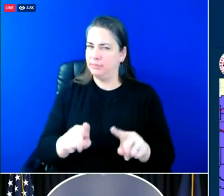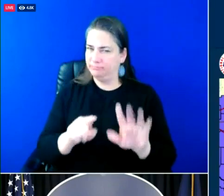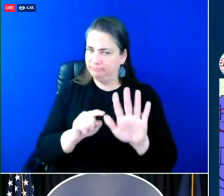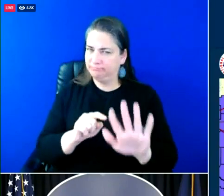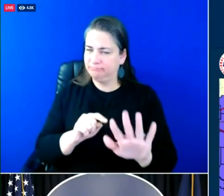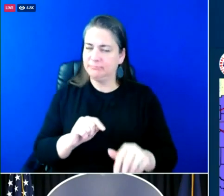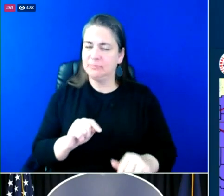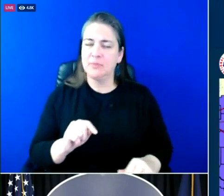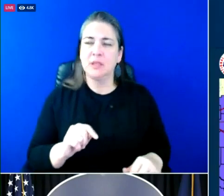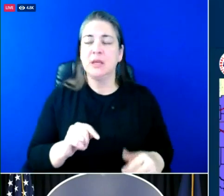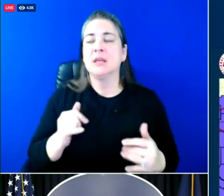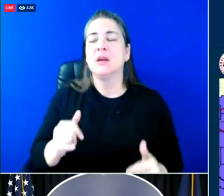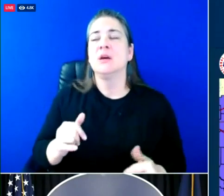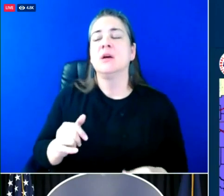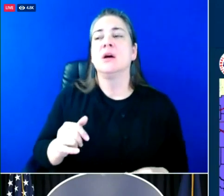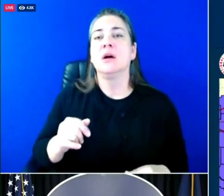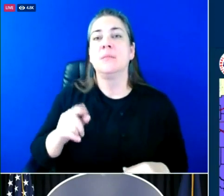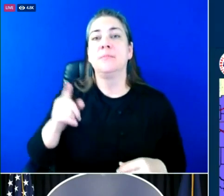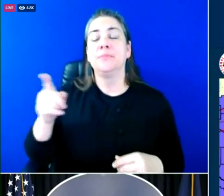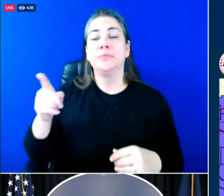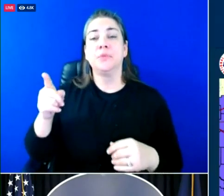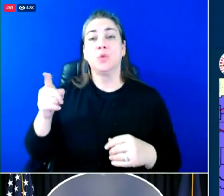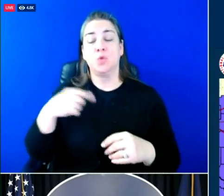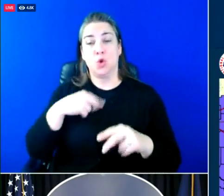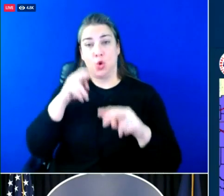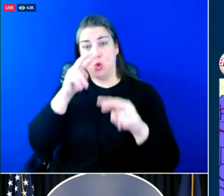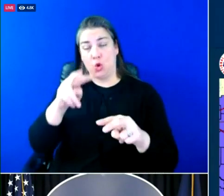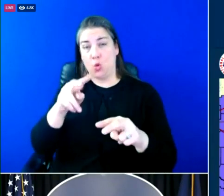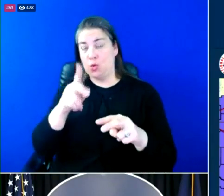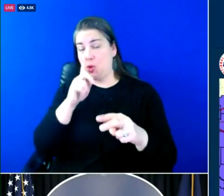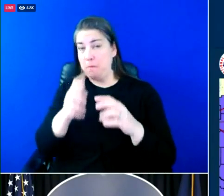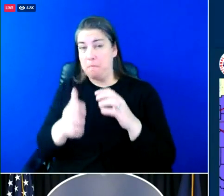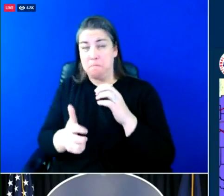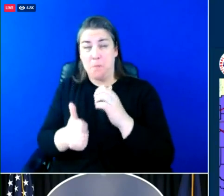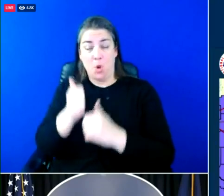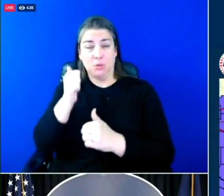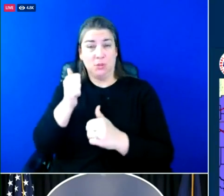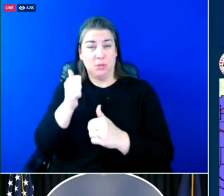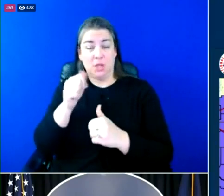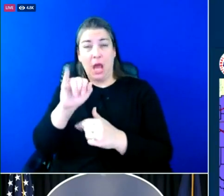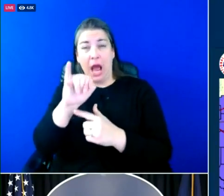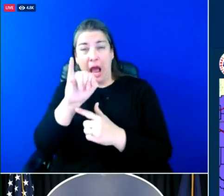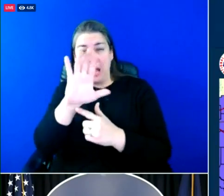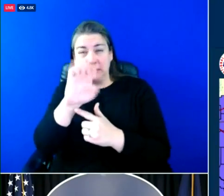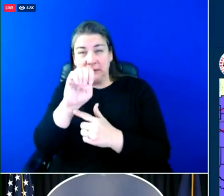accumulation, and we're looking at periods of ice, sleet, snow and even